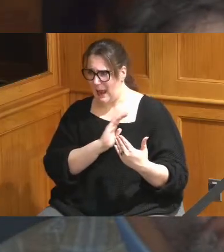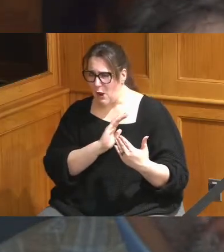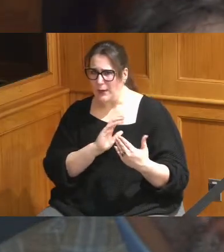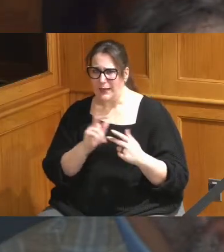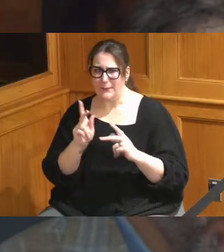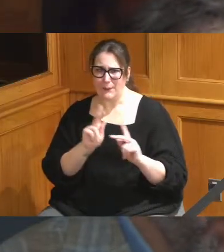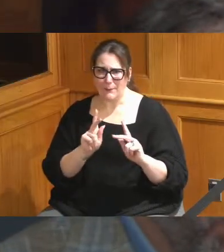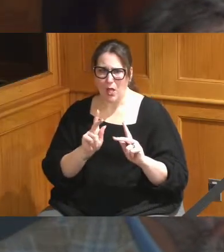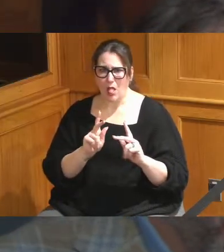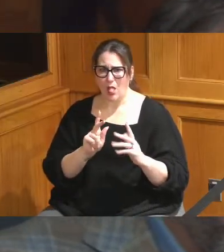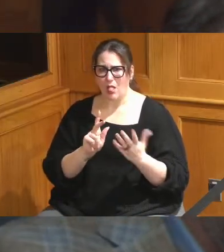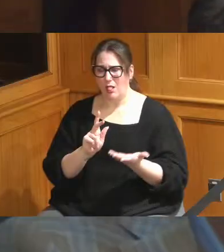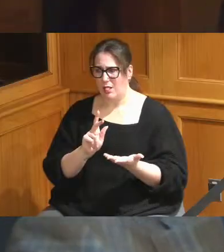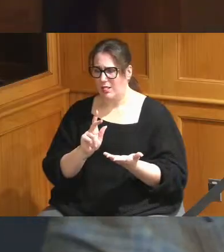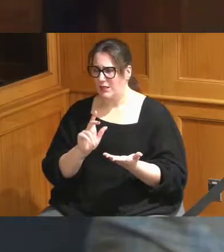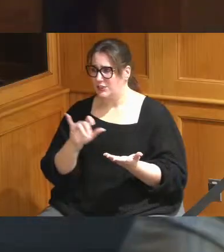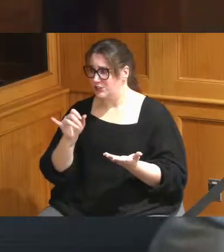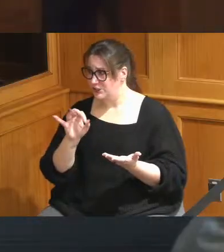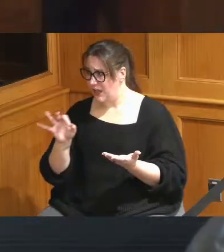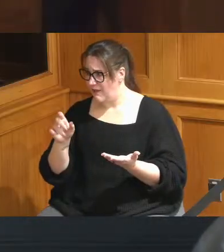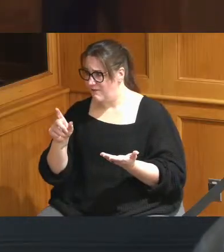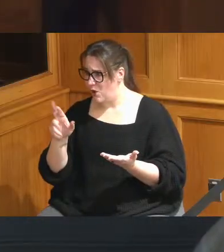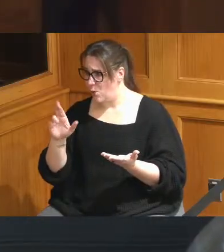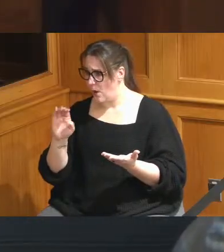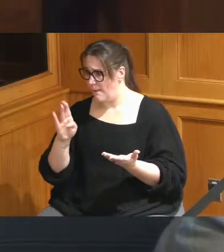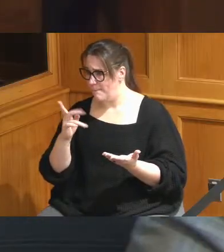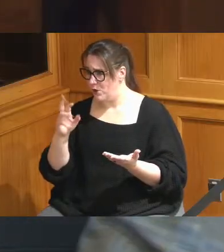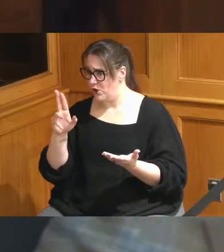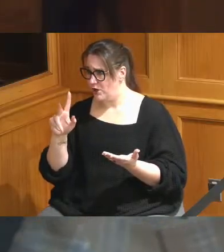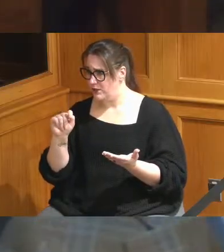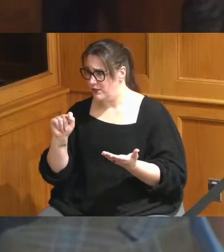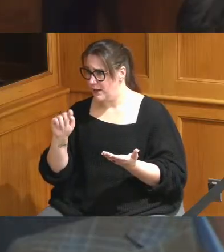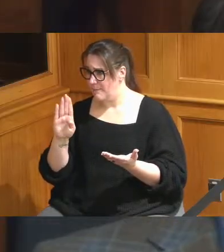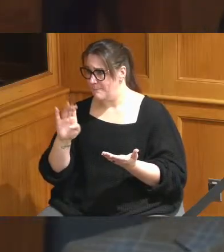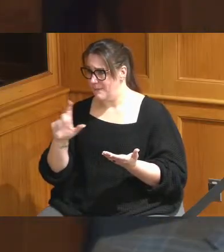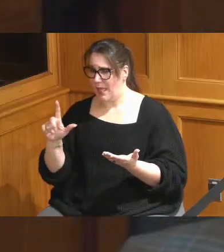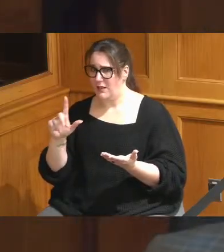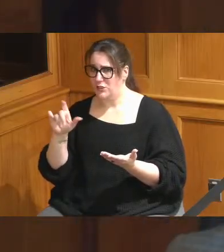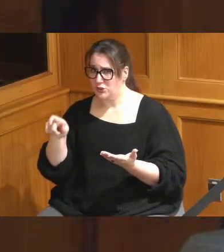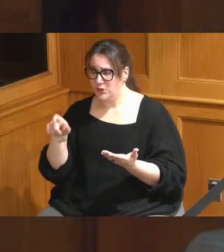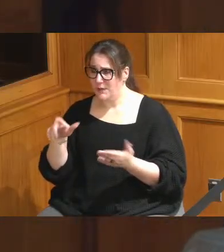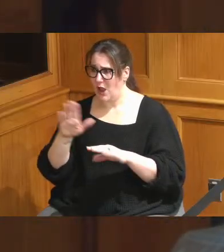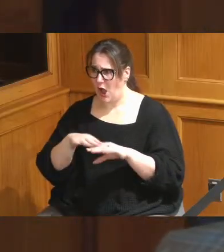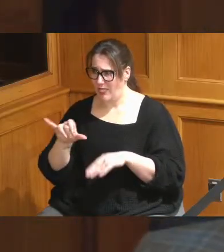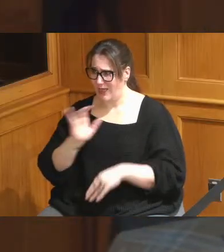say Mr. Aluotto, I think Robert Bell should be on that committee because we have no diversity